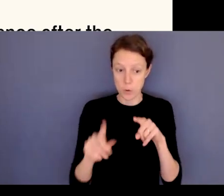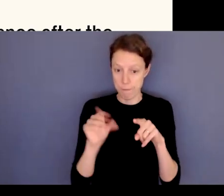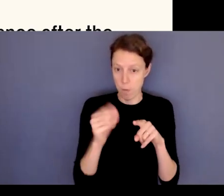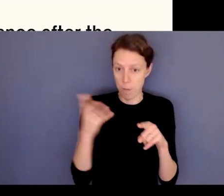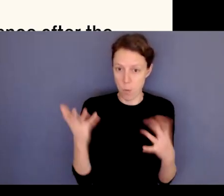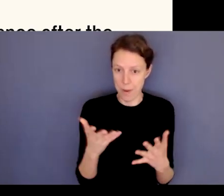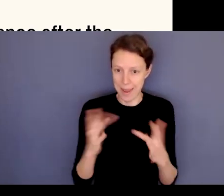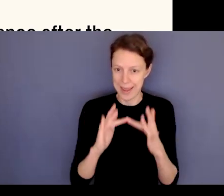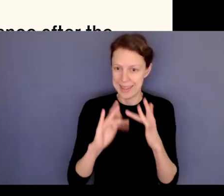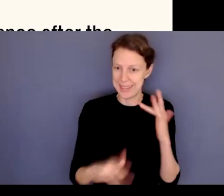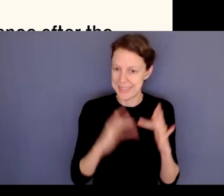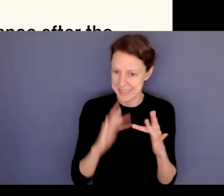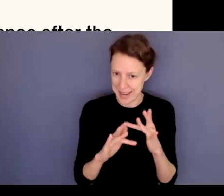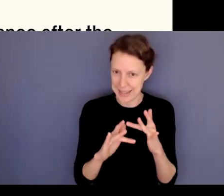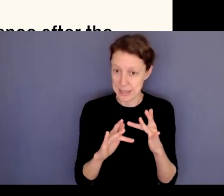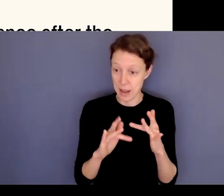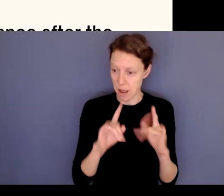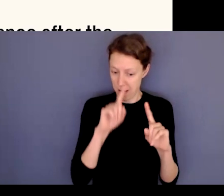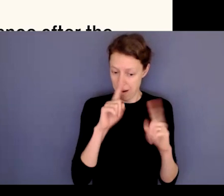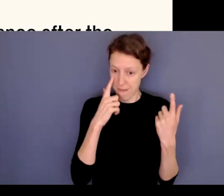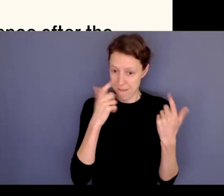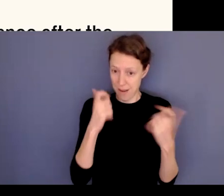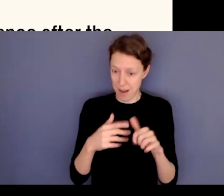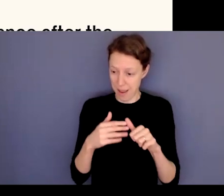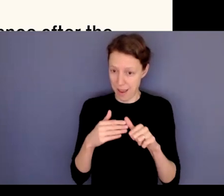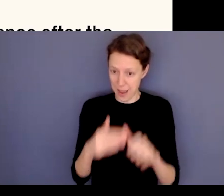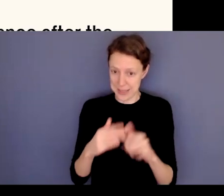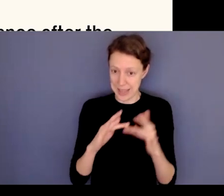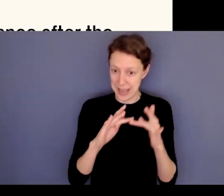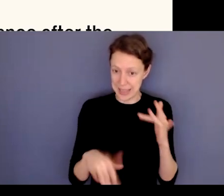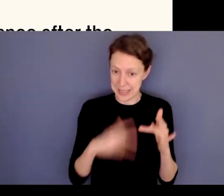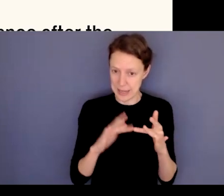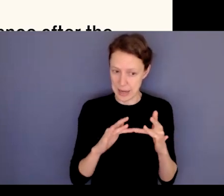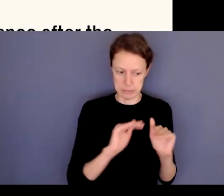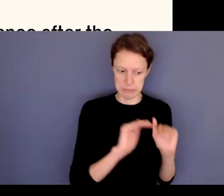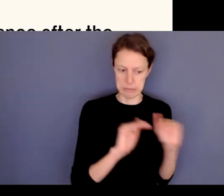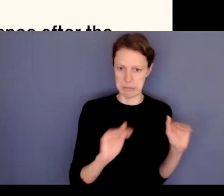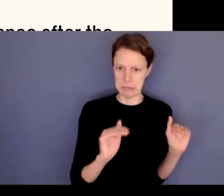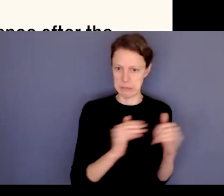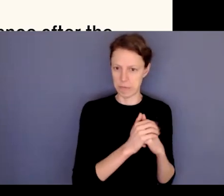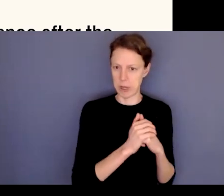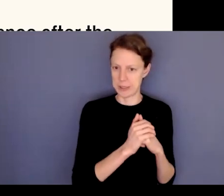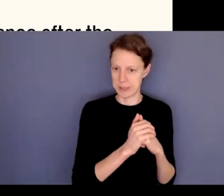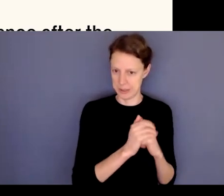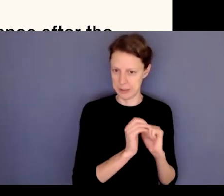on the internet, they do rely on their kind of inner social circles to find out the answers that they're looking for. Young